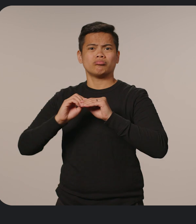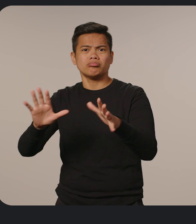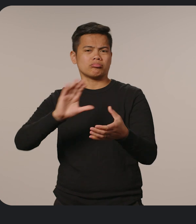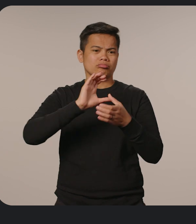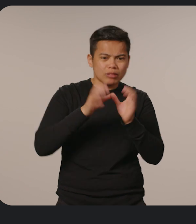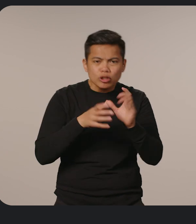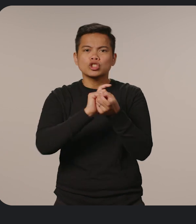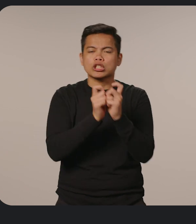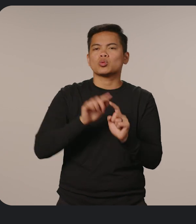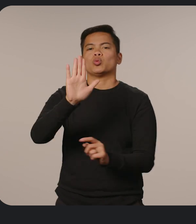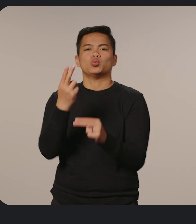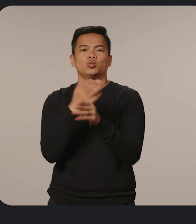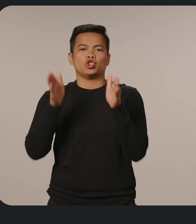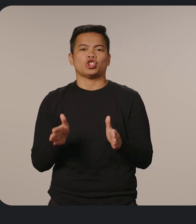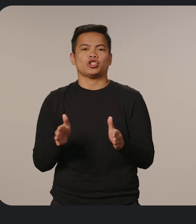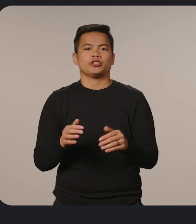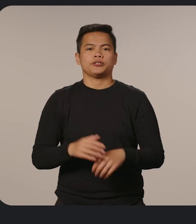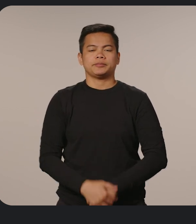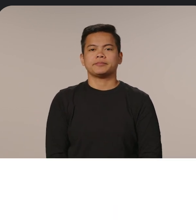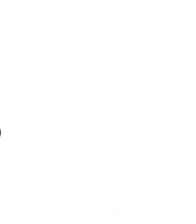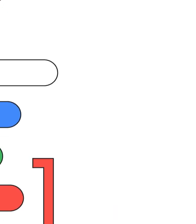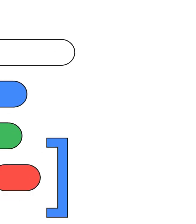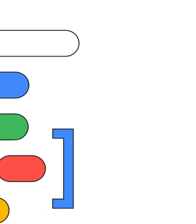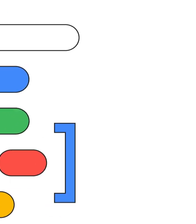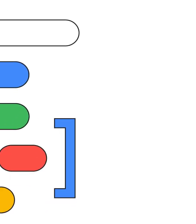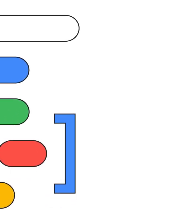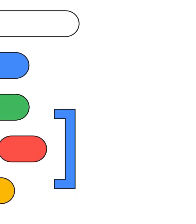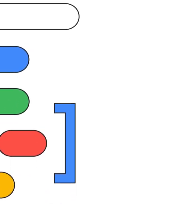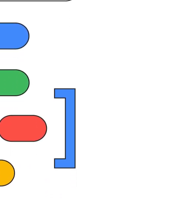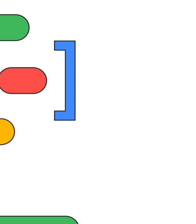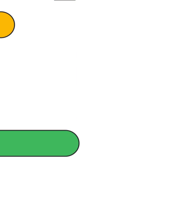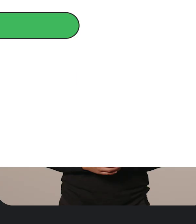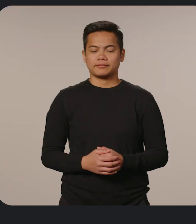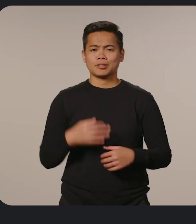configuration changes to your users